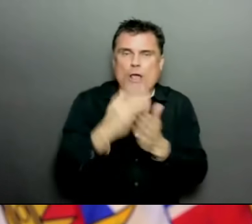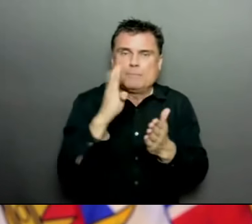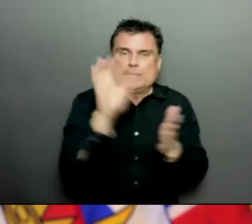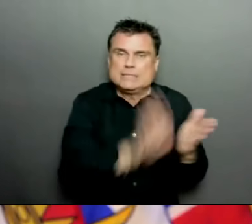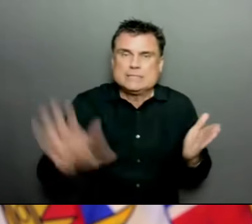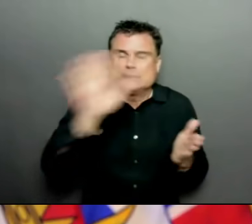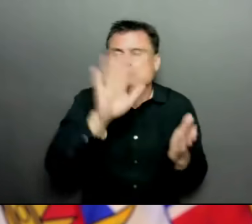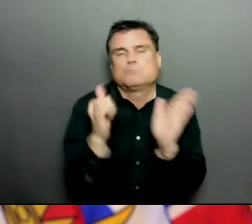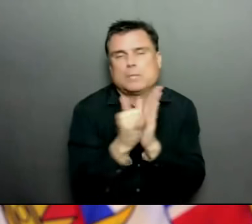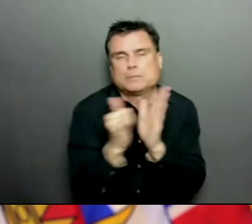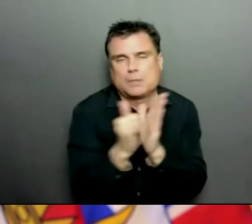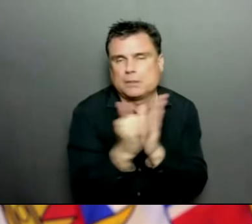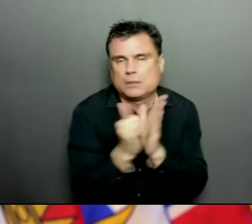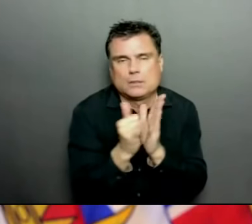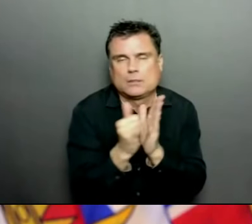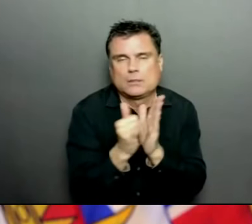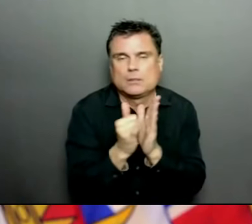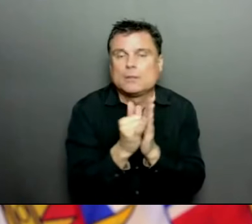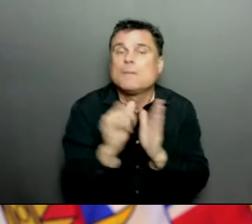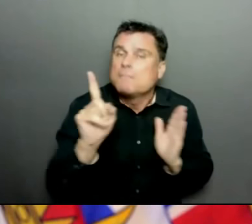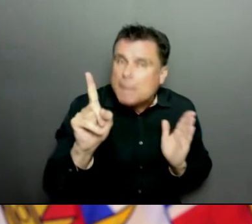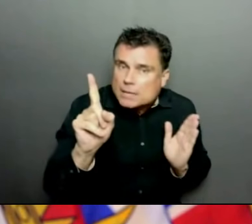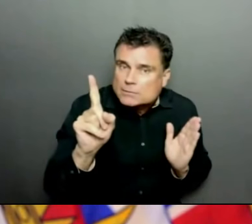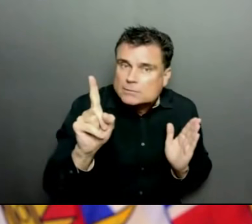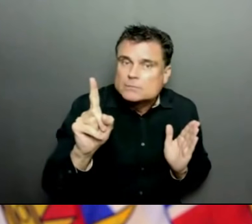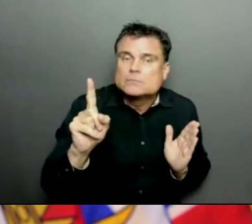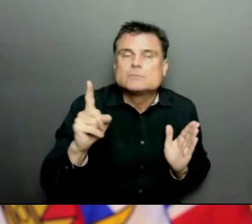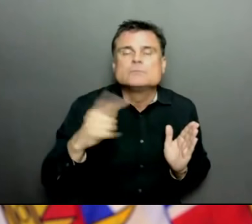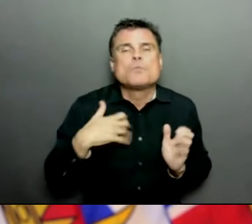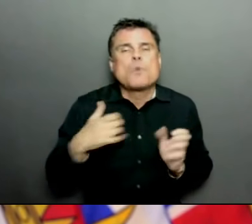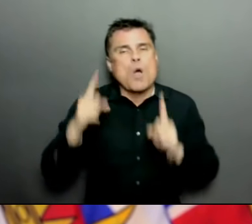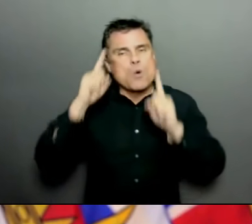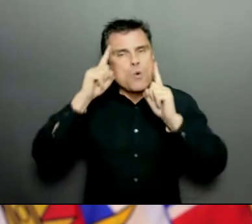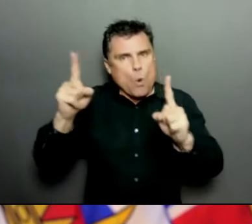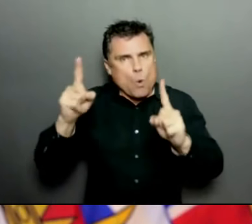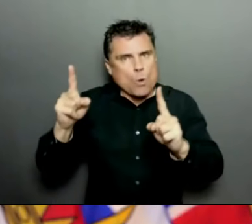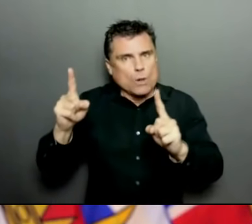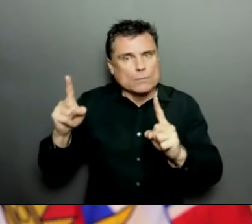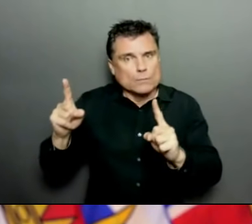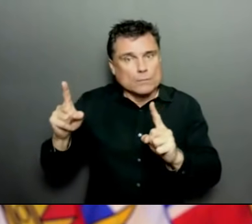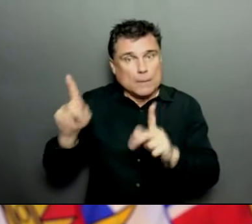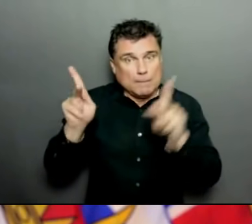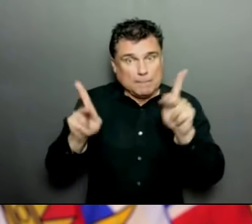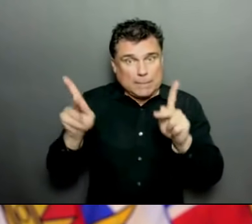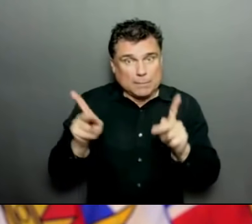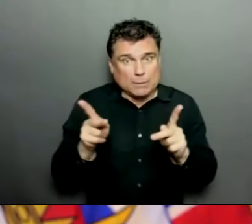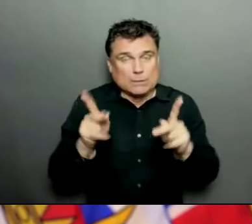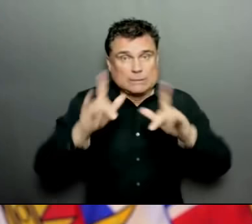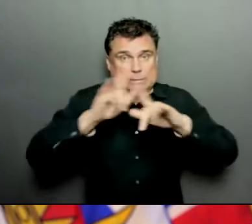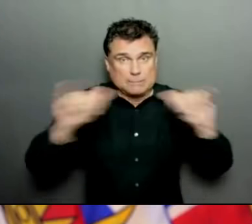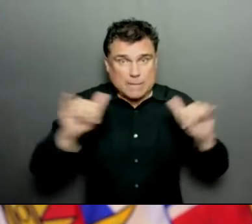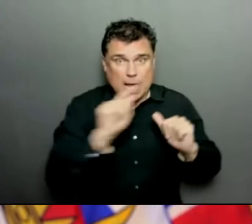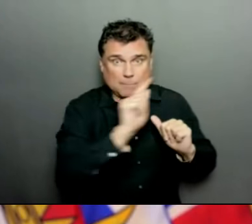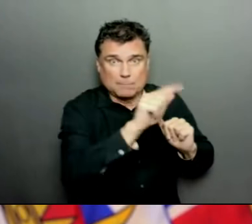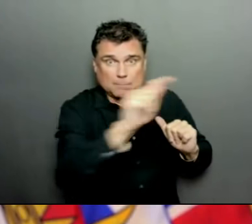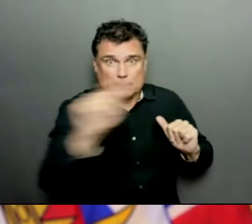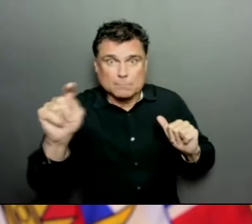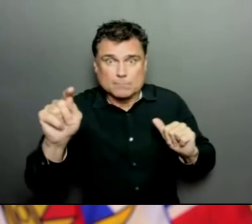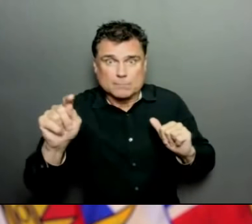That is what we want to avoid. But really it is behaviours, it is us doing those things that prevent